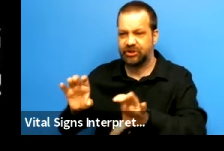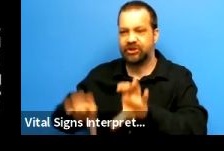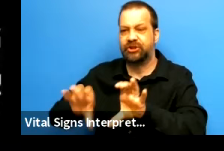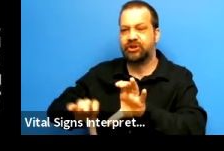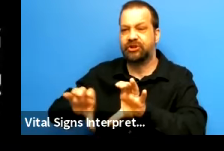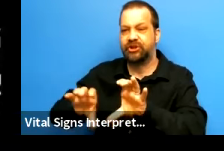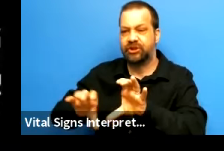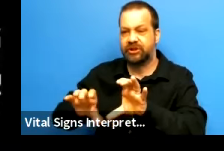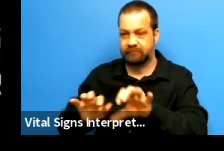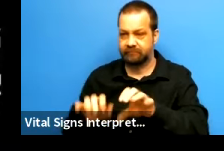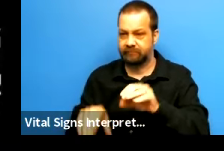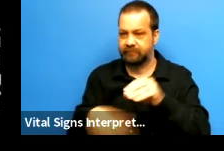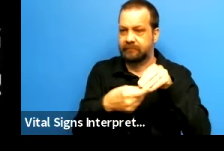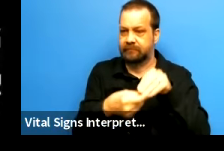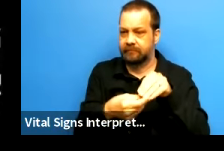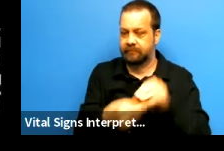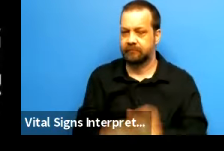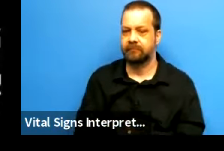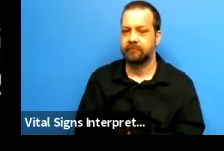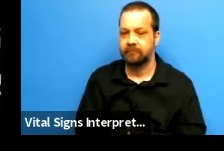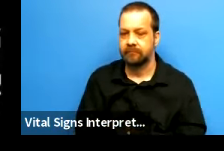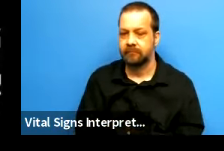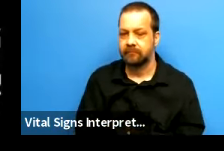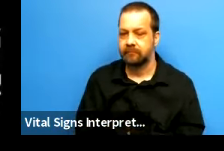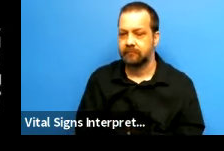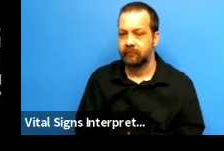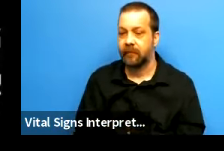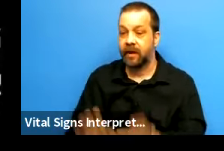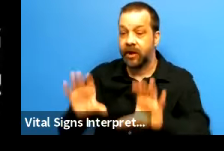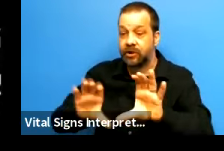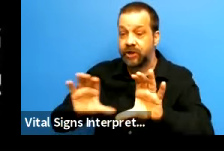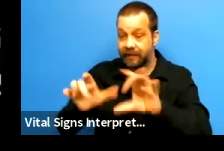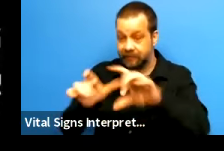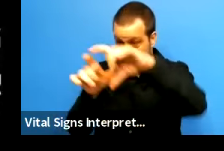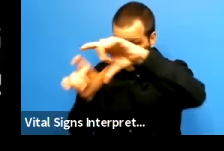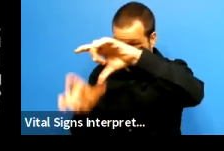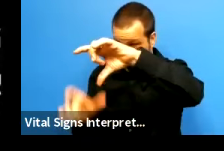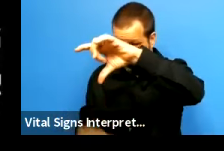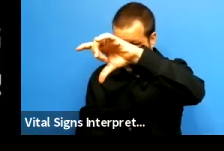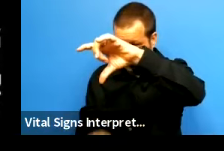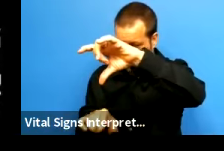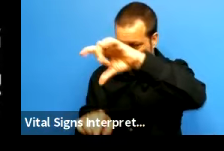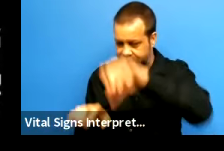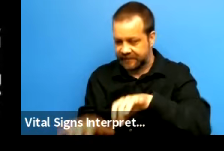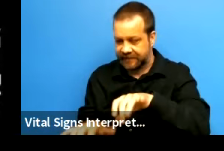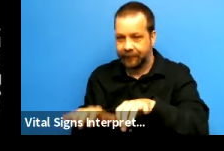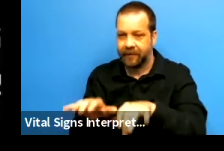Please utilize the chat window throughout today's session to post questions or comments.